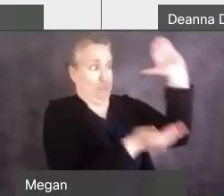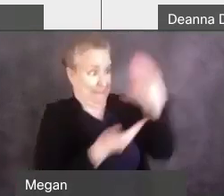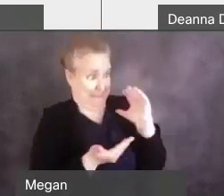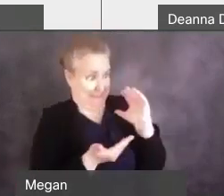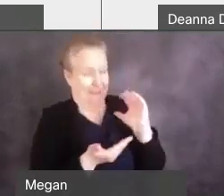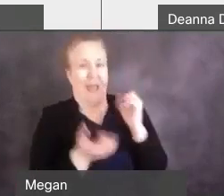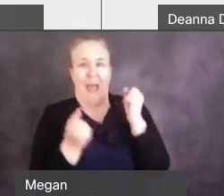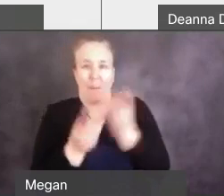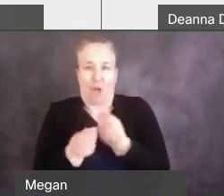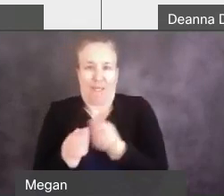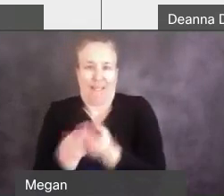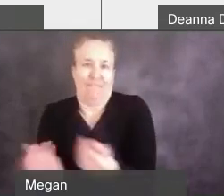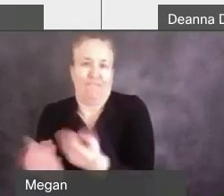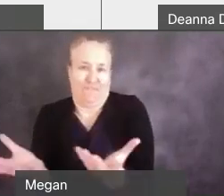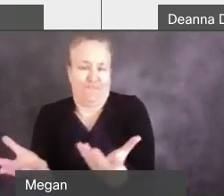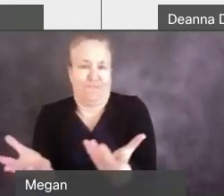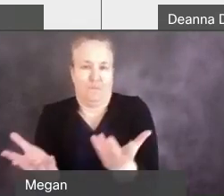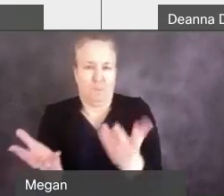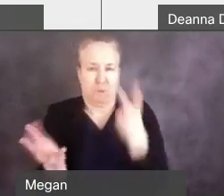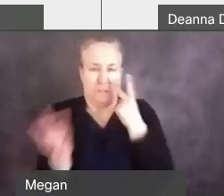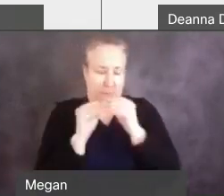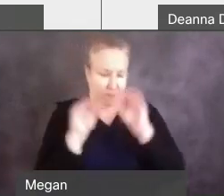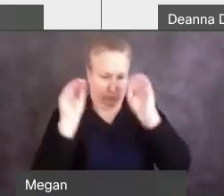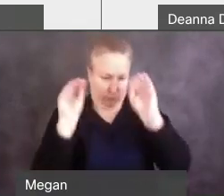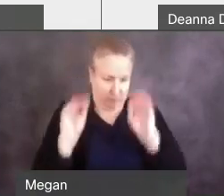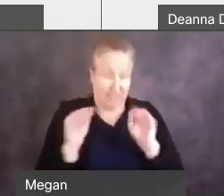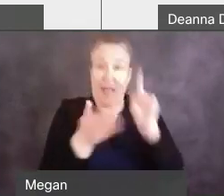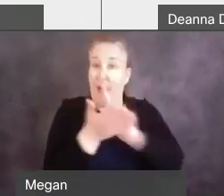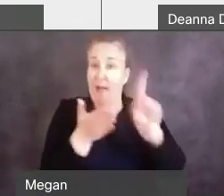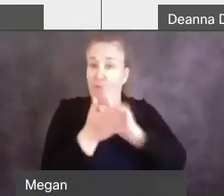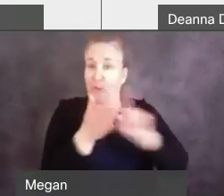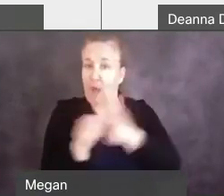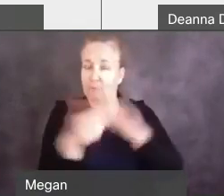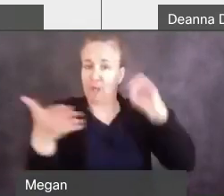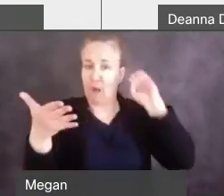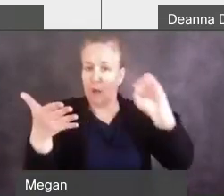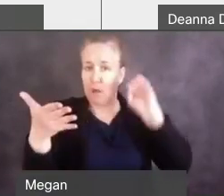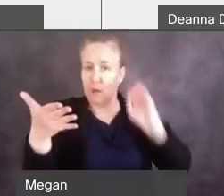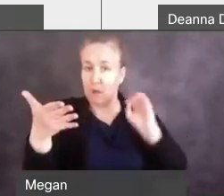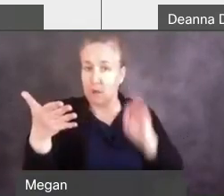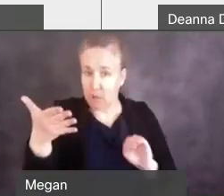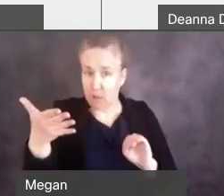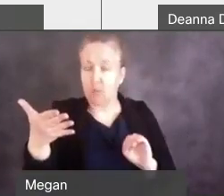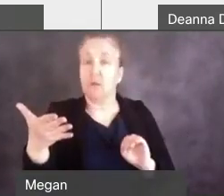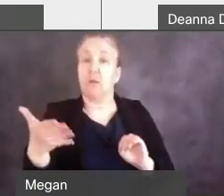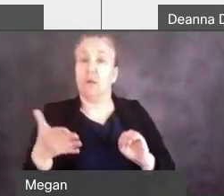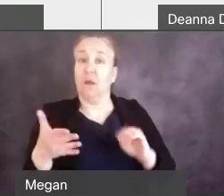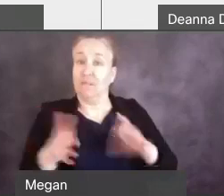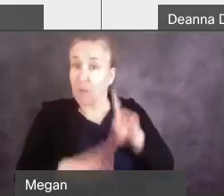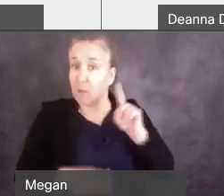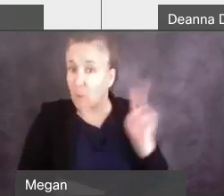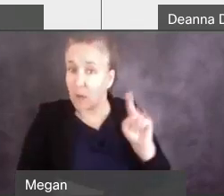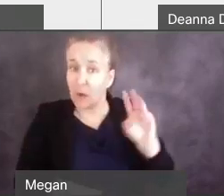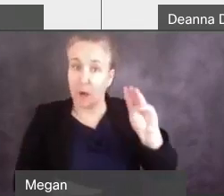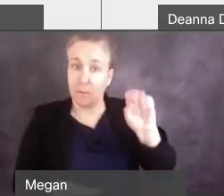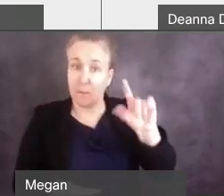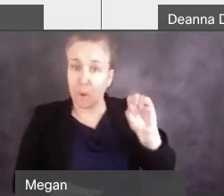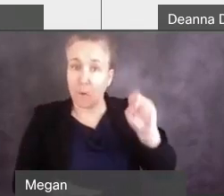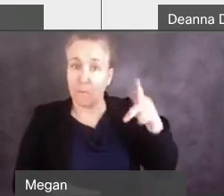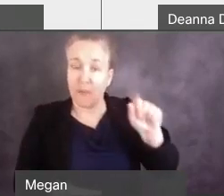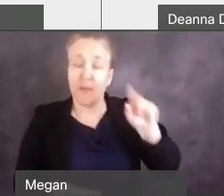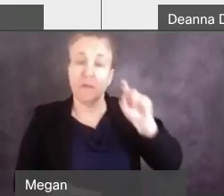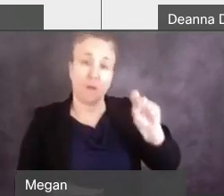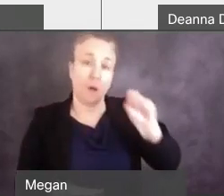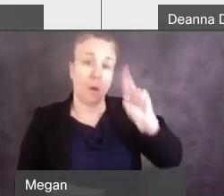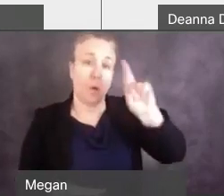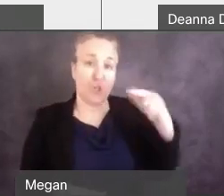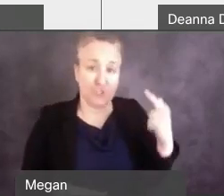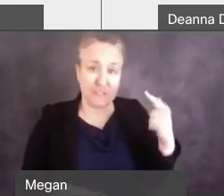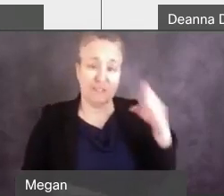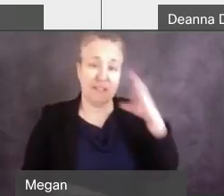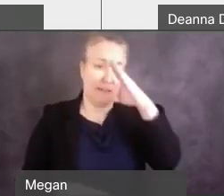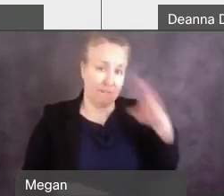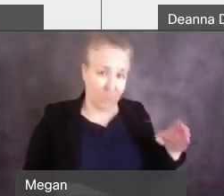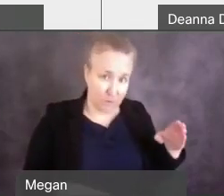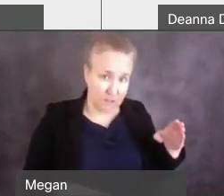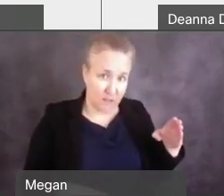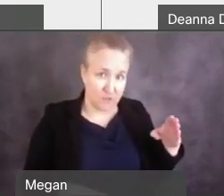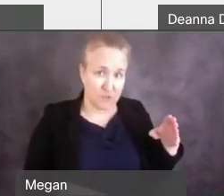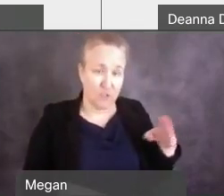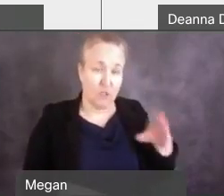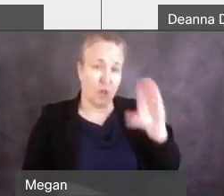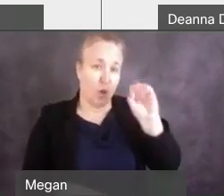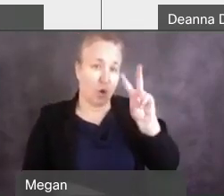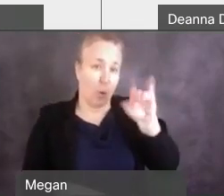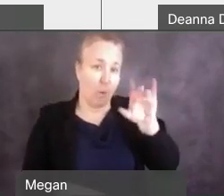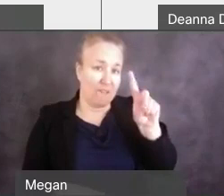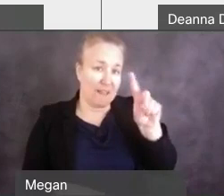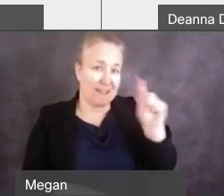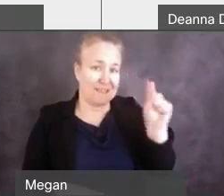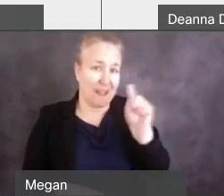we have given and that is being updated weekly. To get to the vaccine page, go to www.montcopa.org/COVID-19